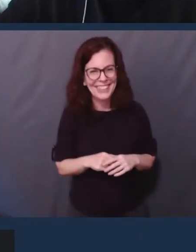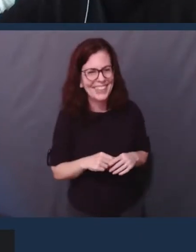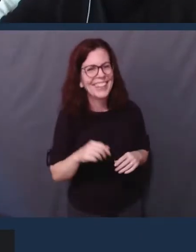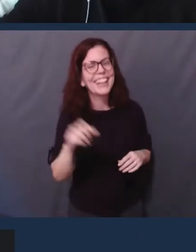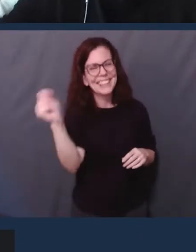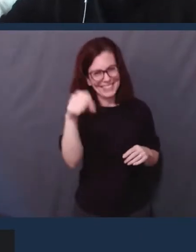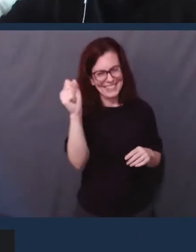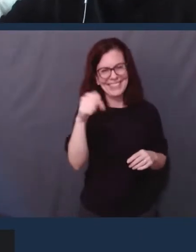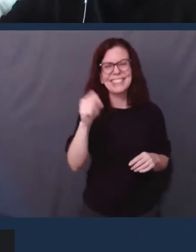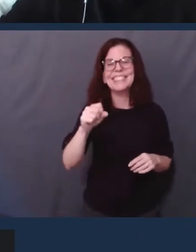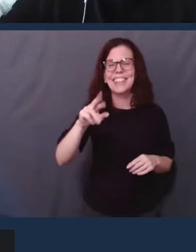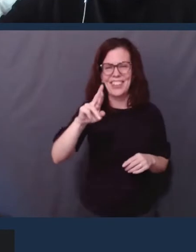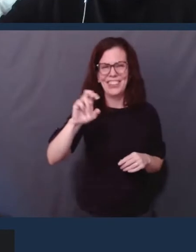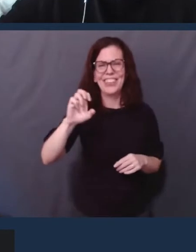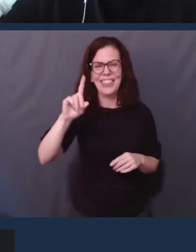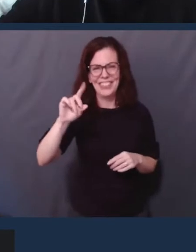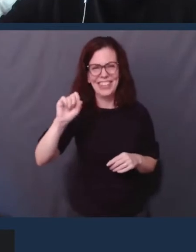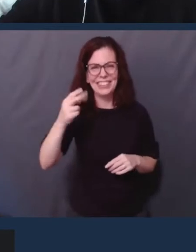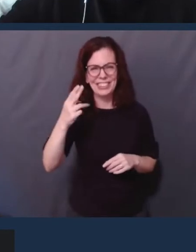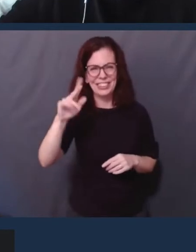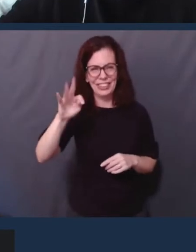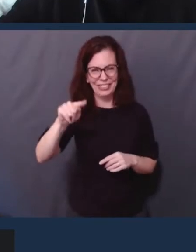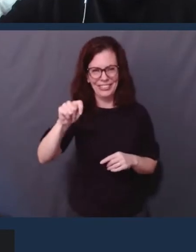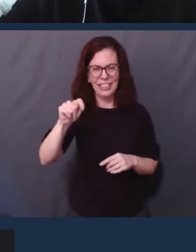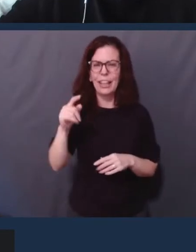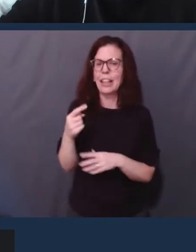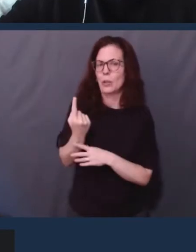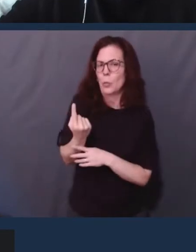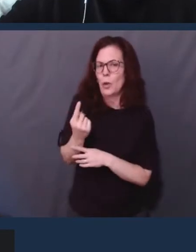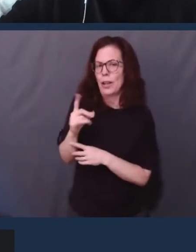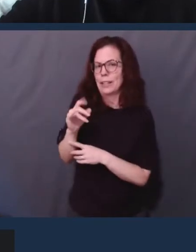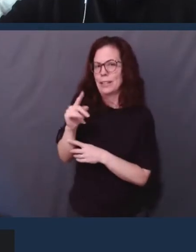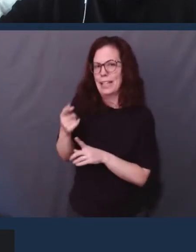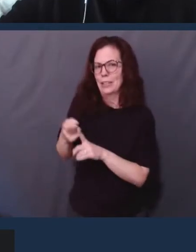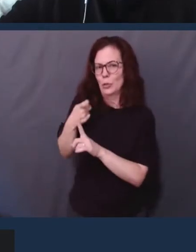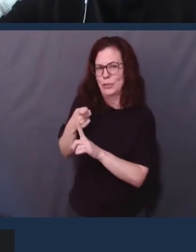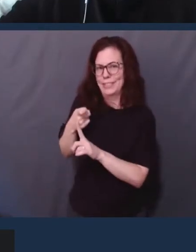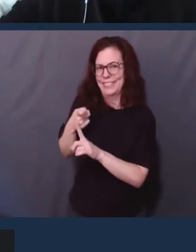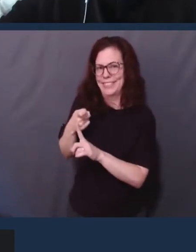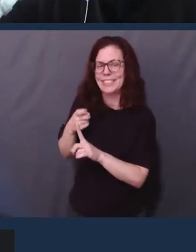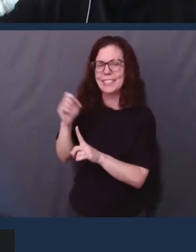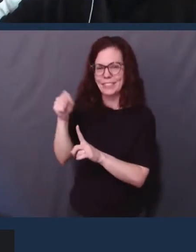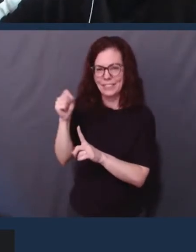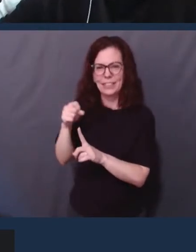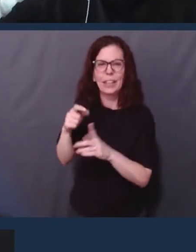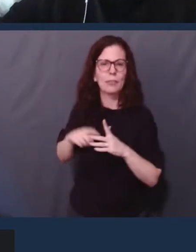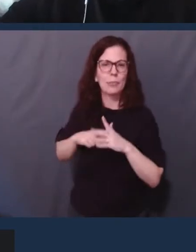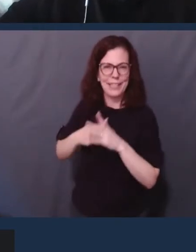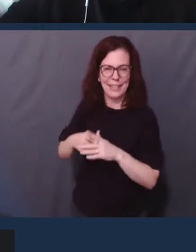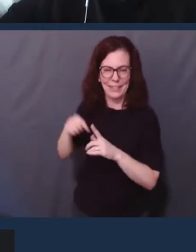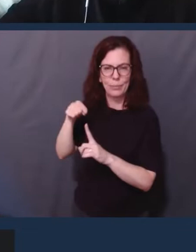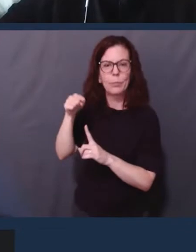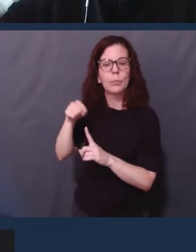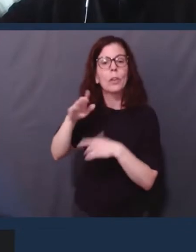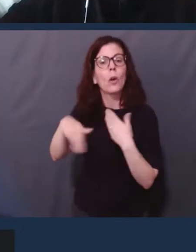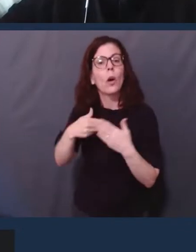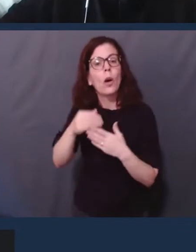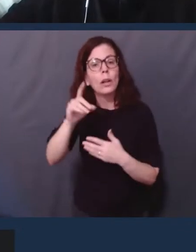So Redshift is one of the data sources that I talked to you about initially. So all of your data is sitting in Redshift.